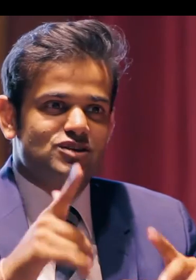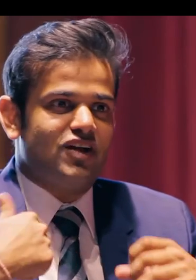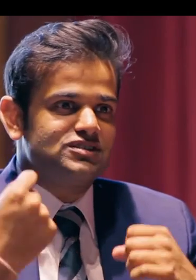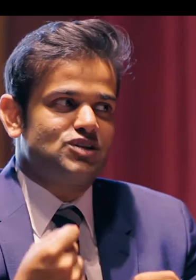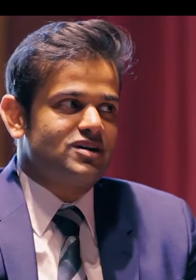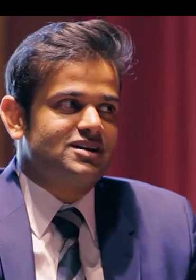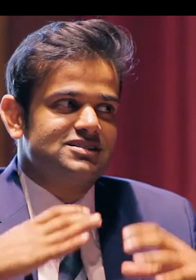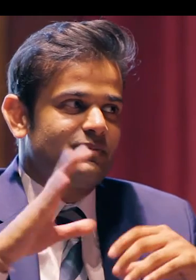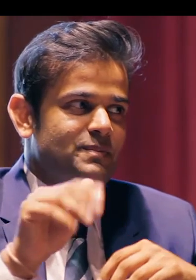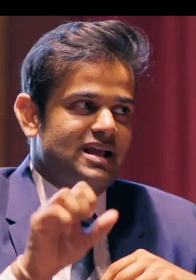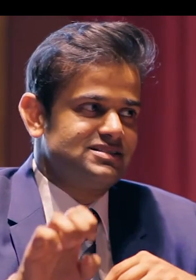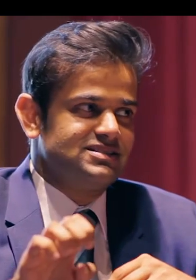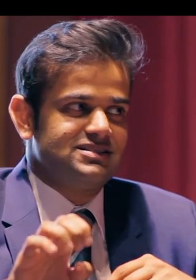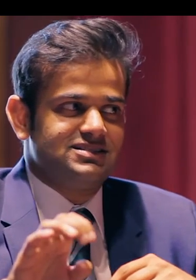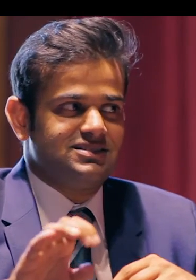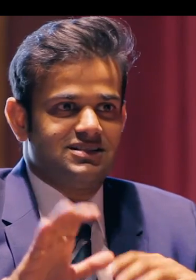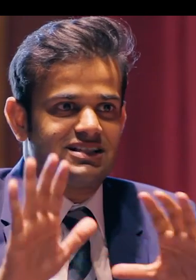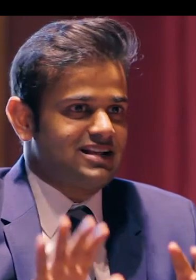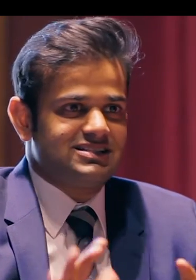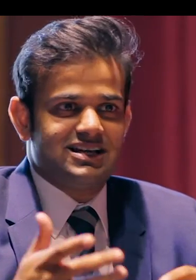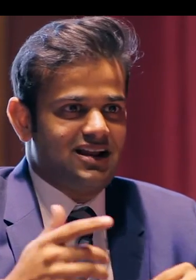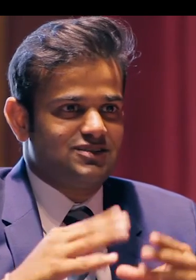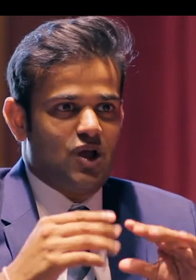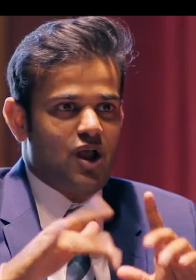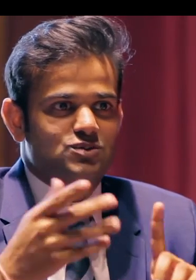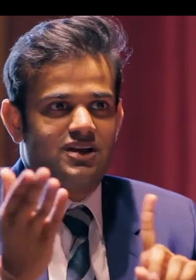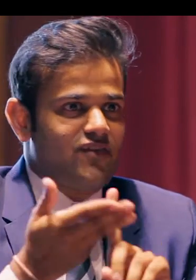So it sounds like you have a strong client base.